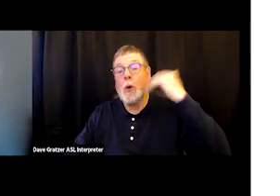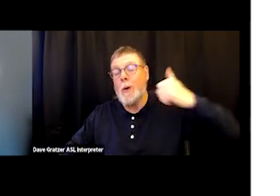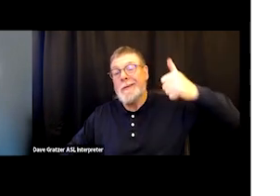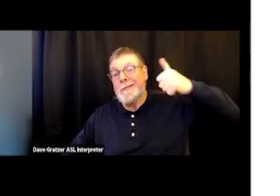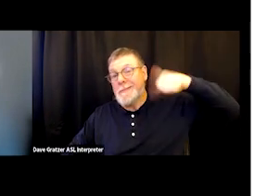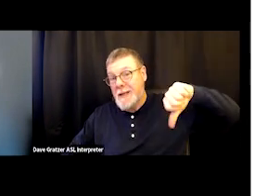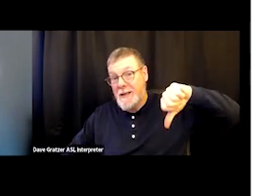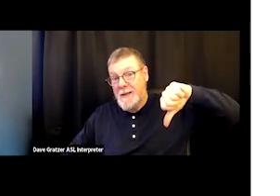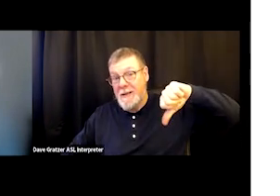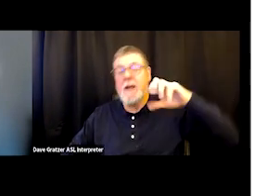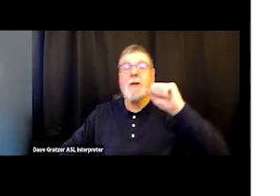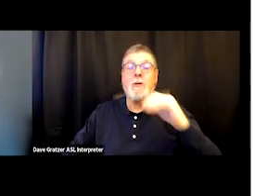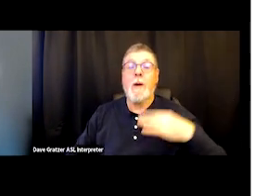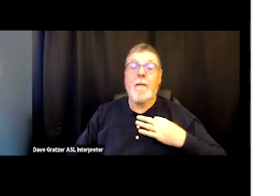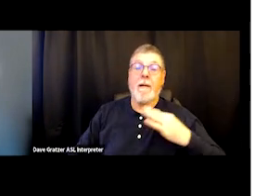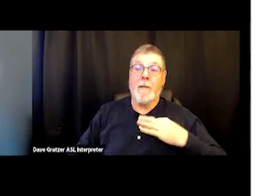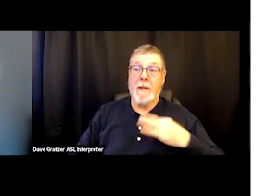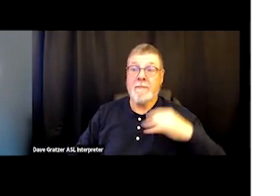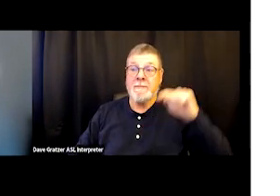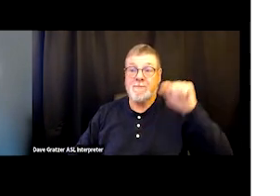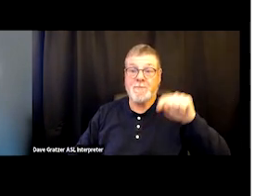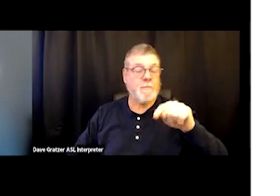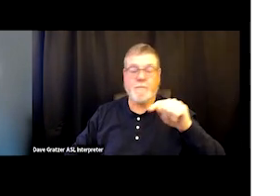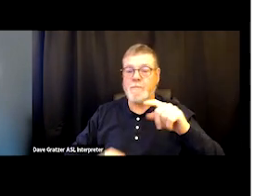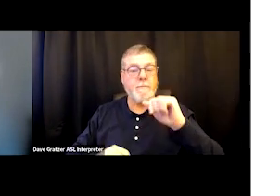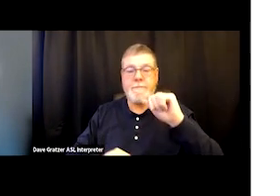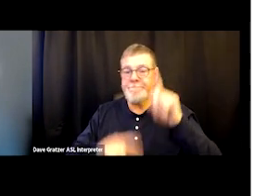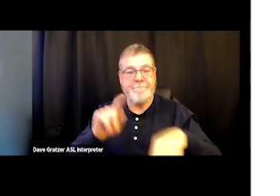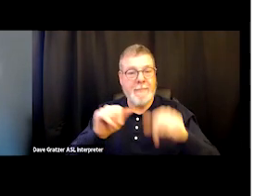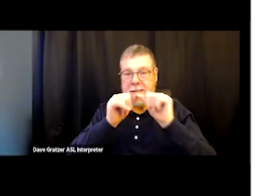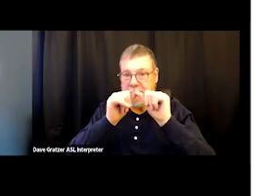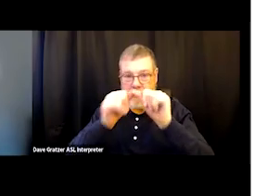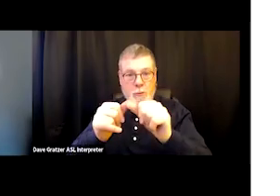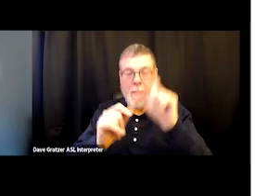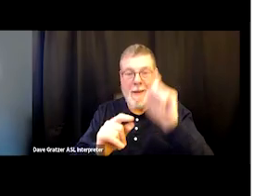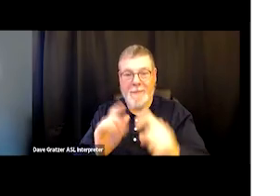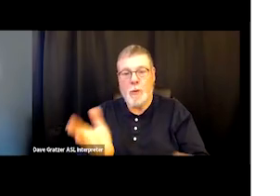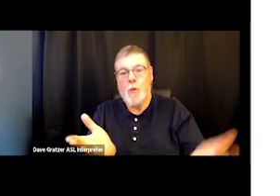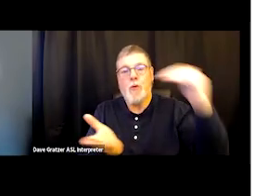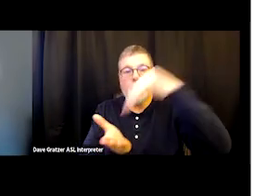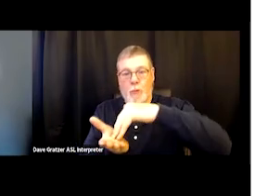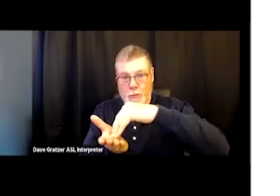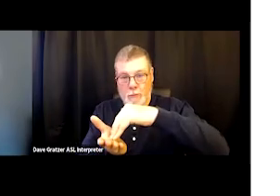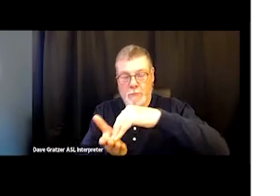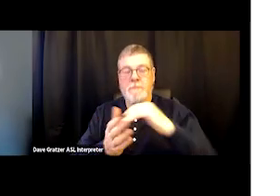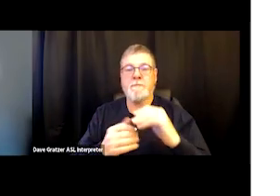So that application wouldn't be able to be continued. They have to start a brand new application,